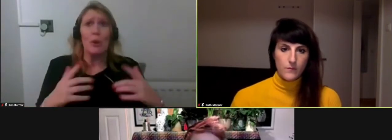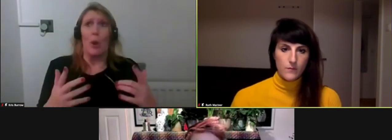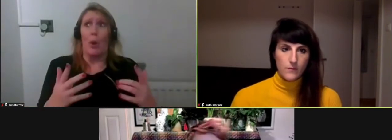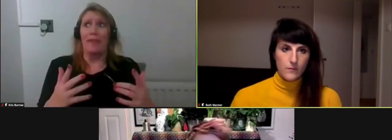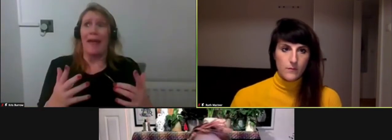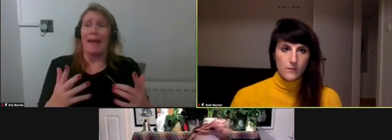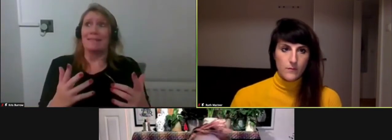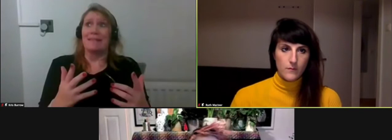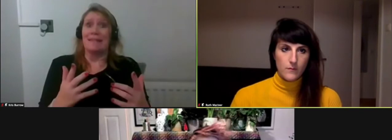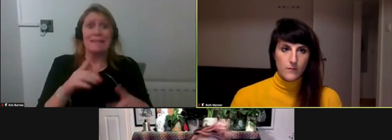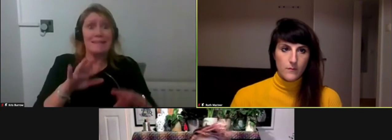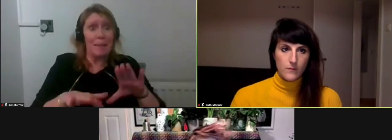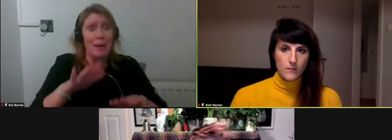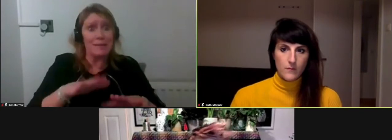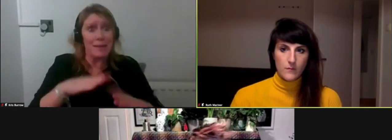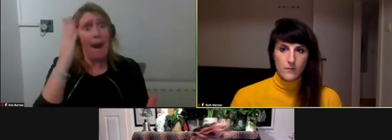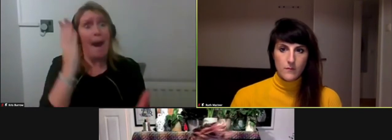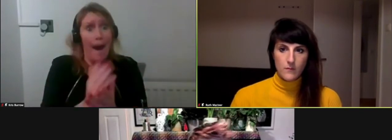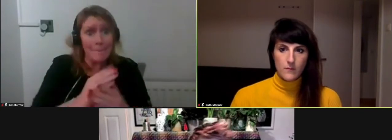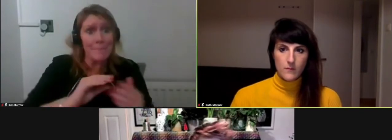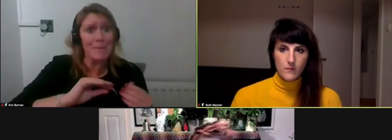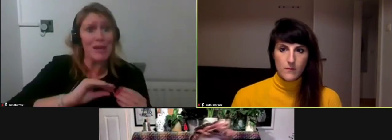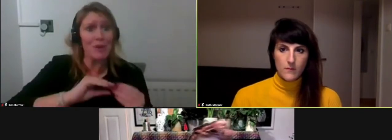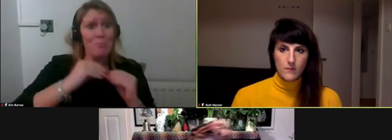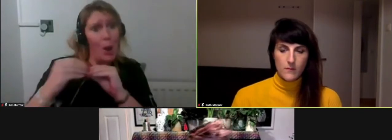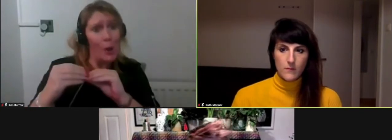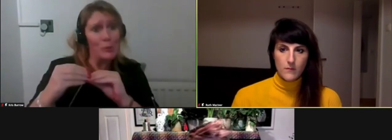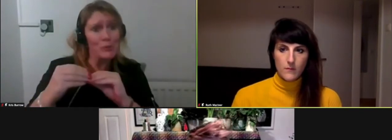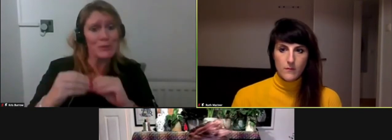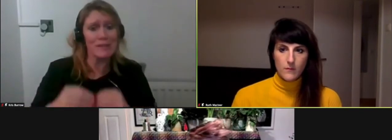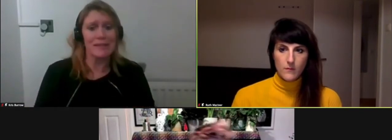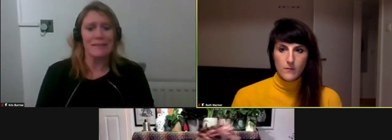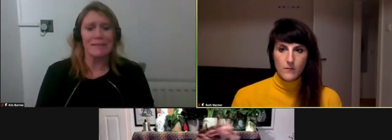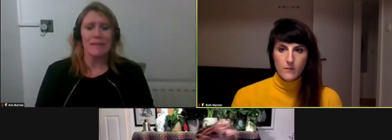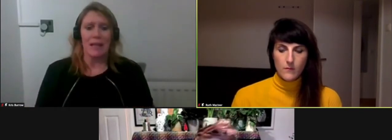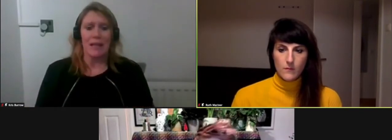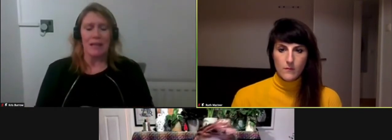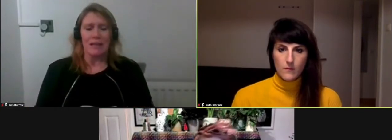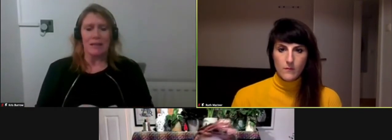found that fascinating so some of the material that both you heard in that Aria